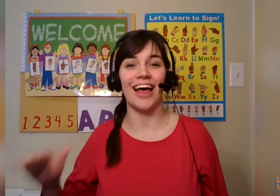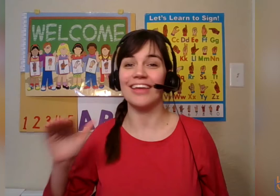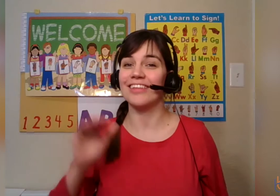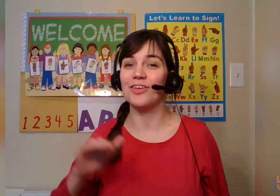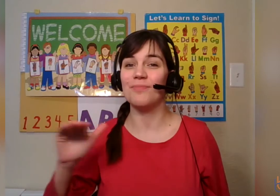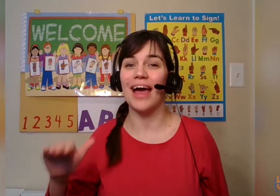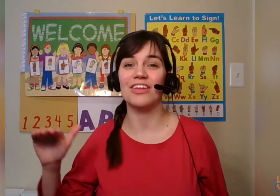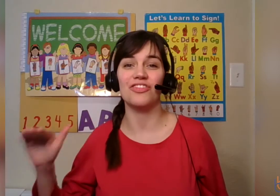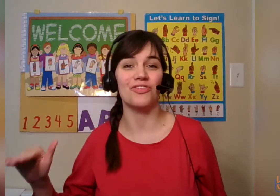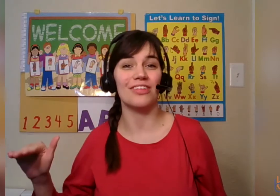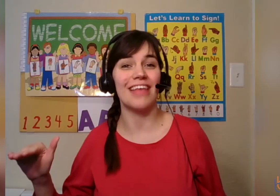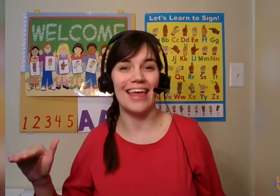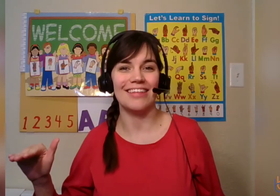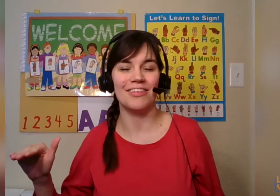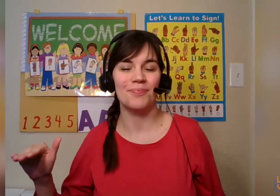side like you're patting children's heads. And